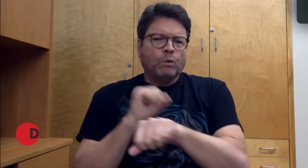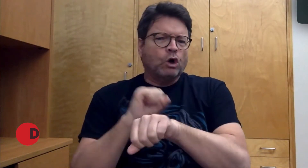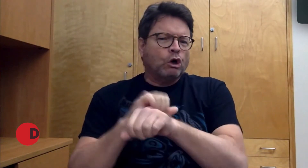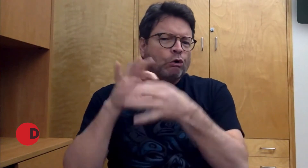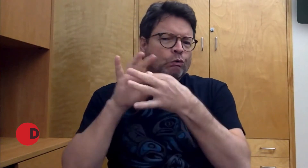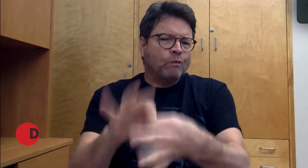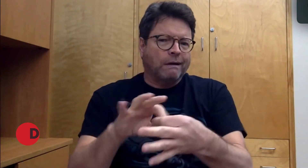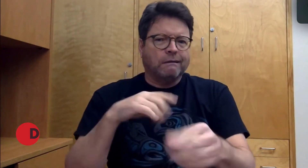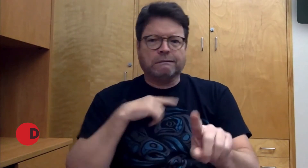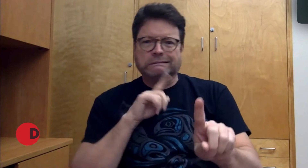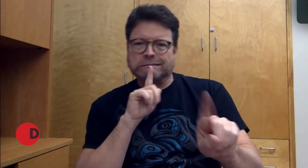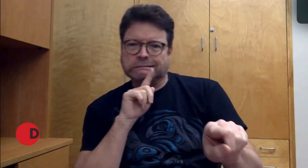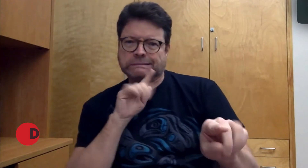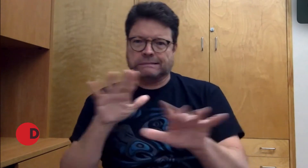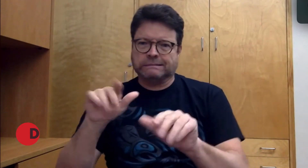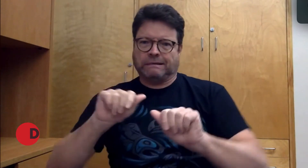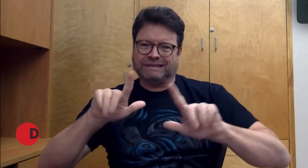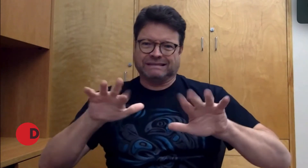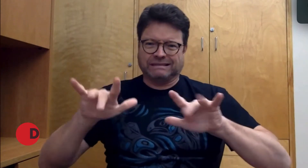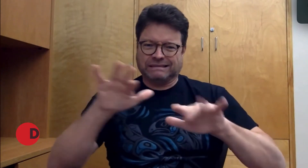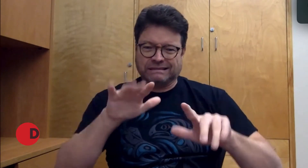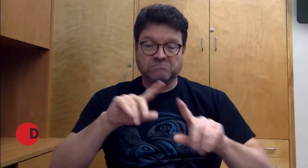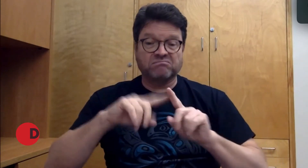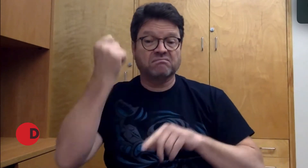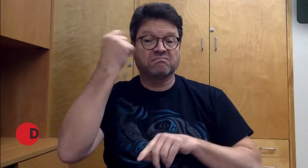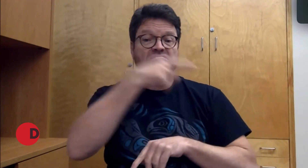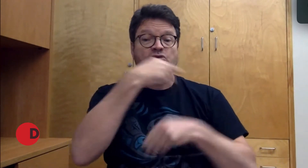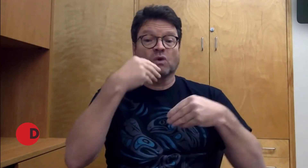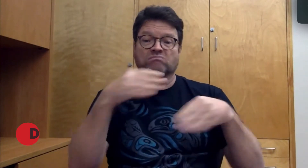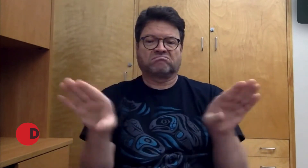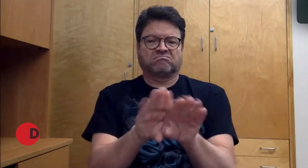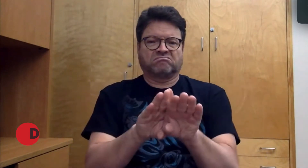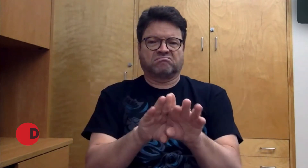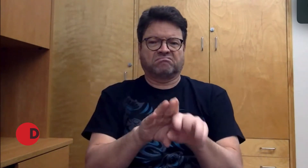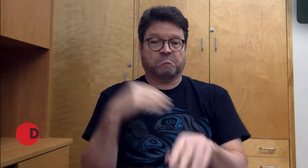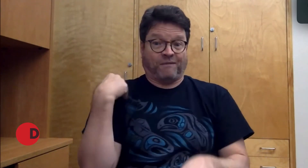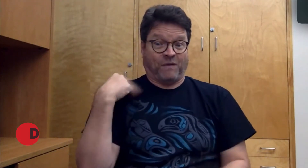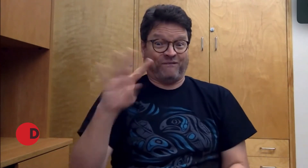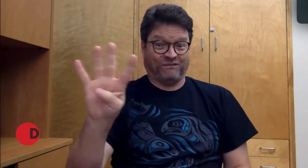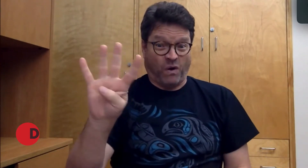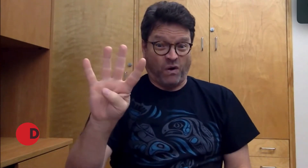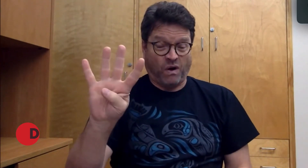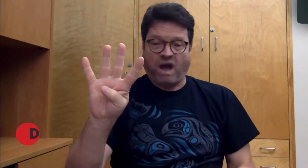and running while it was shut down everywhere else. I grabbed the opportunity to get some work in - replying to